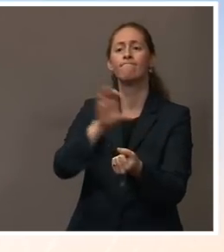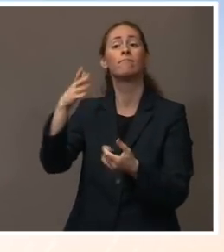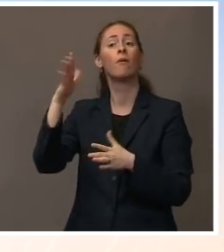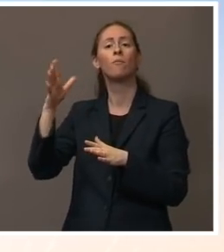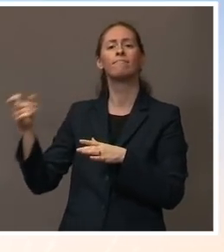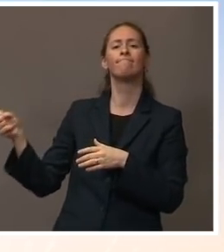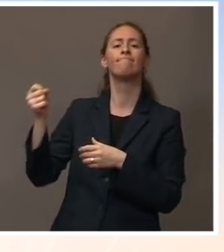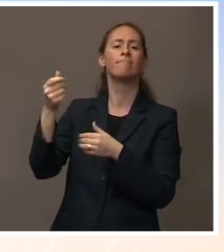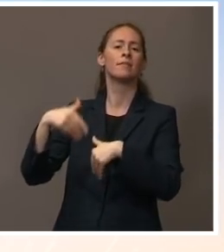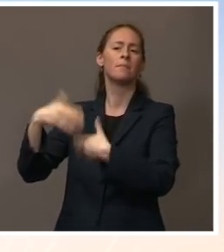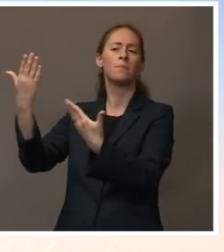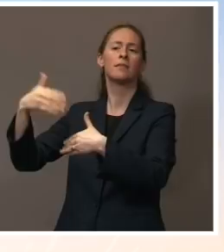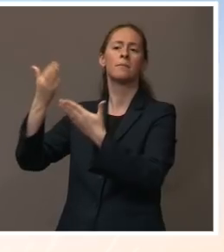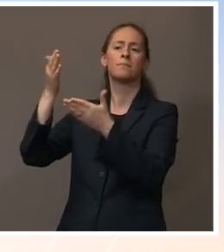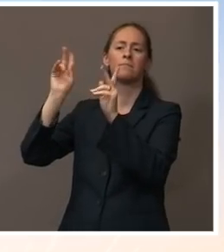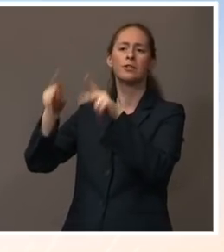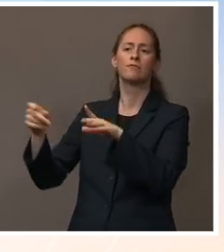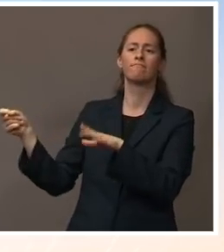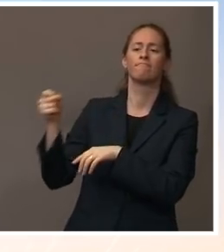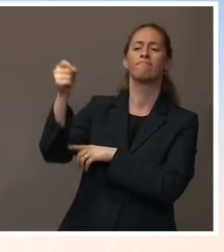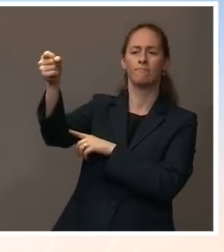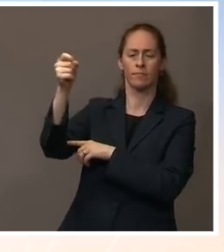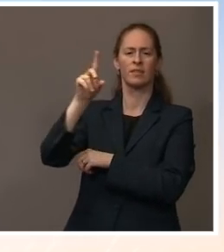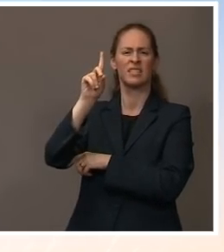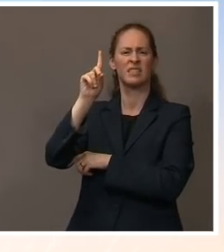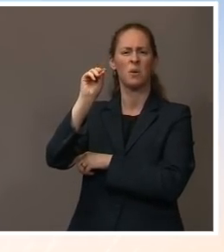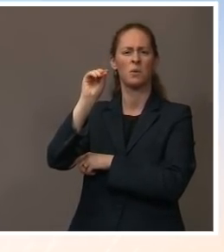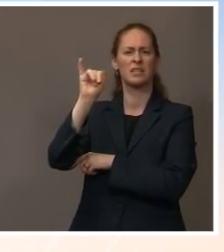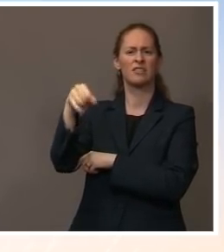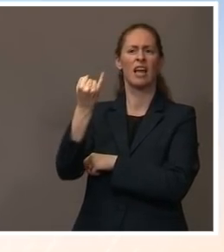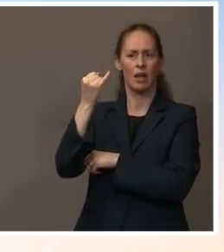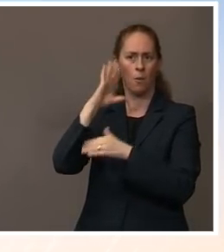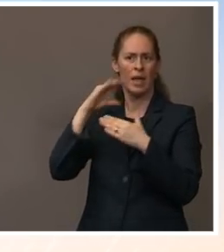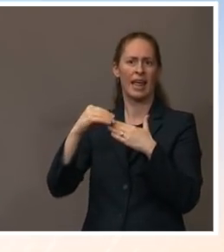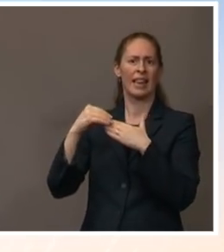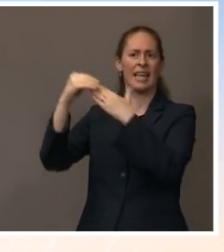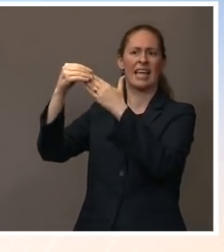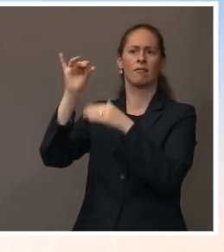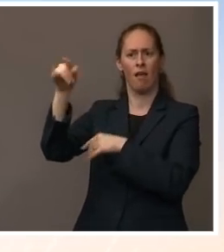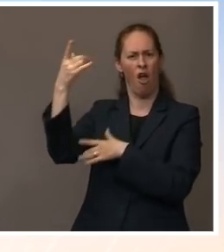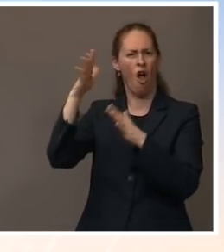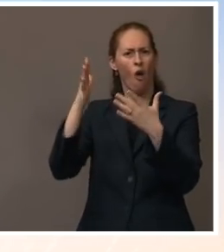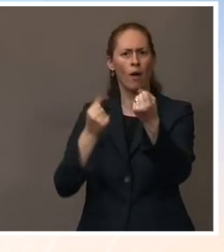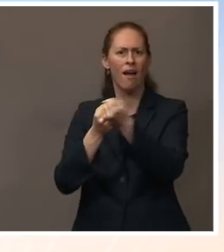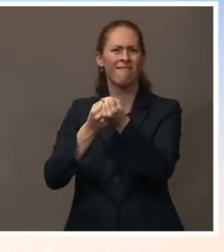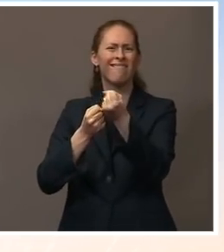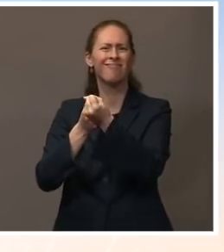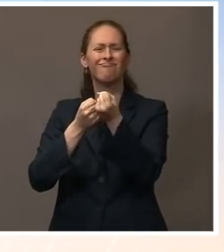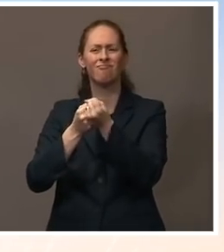at the Department of Justice who have been leading advocates for voting rights, pushing for their confirmation to get through.